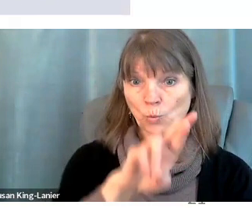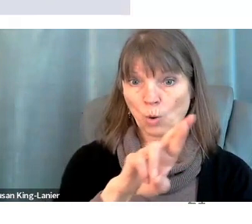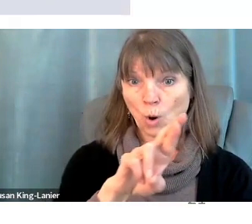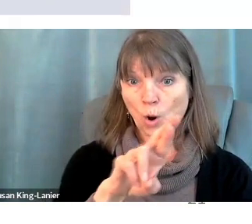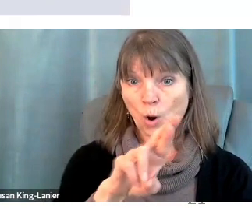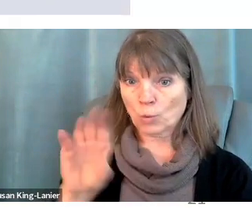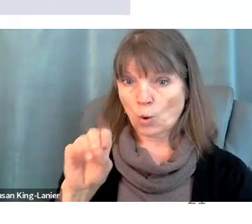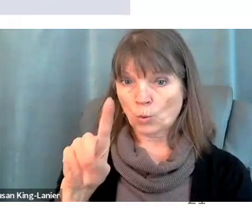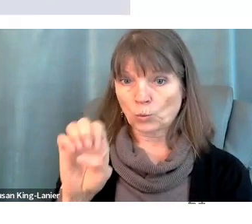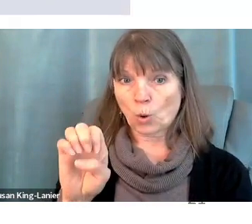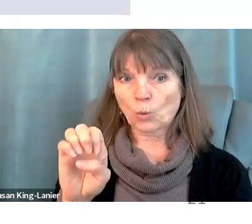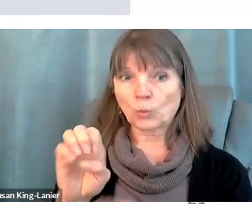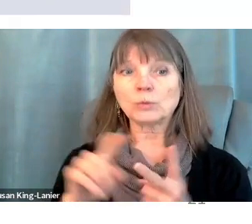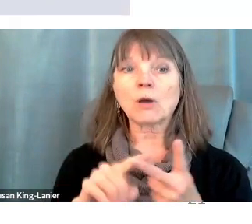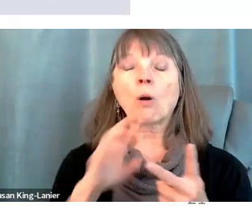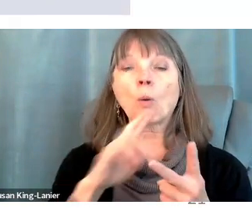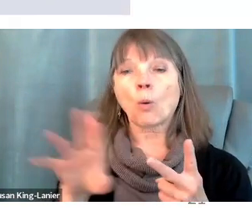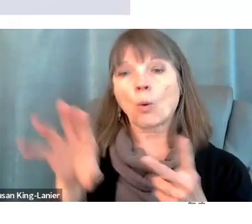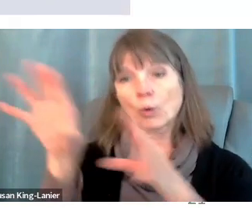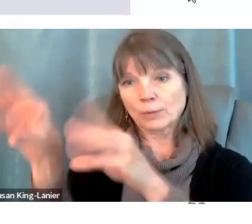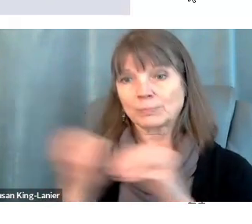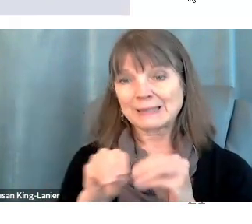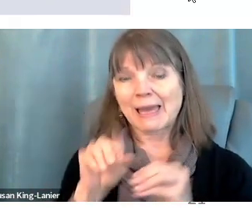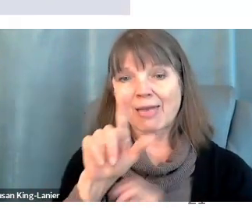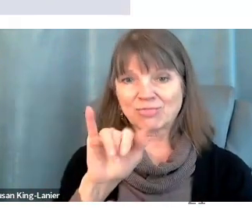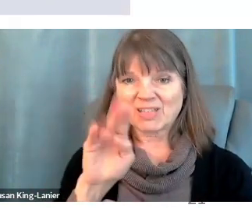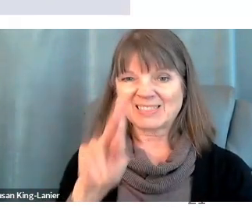You can also use the link in the chat to click on the link.